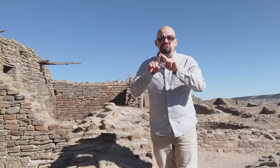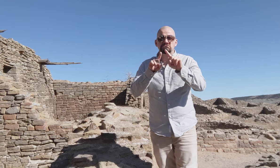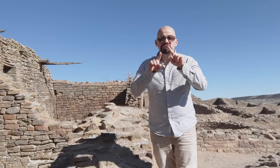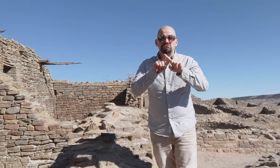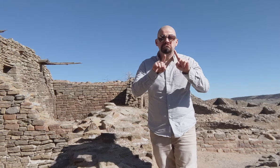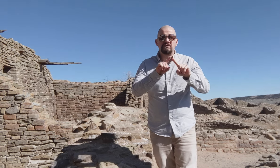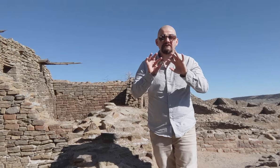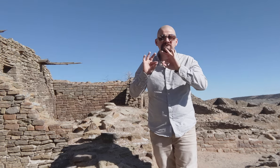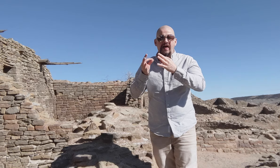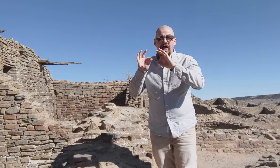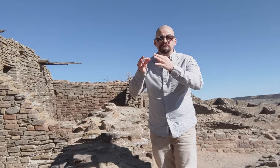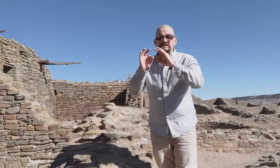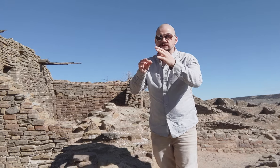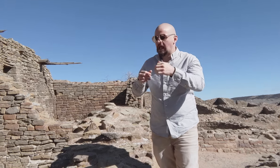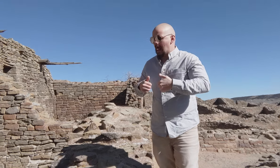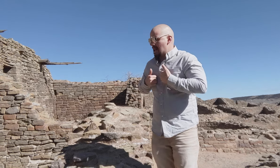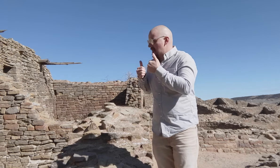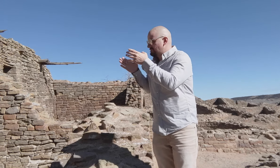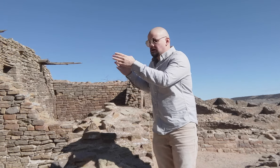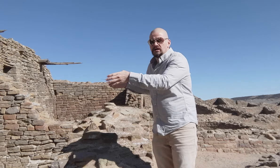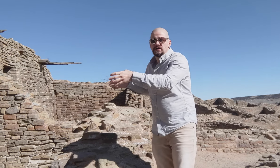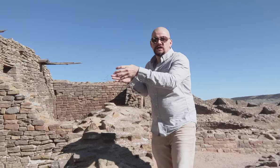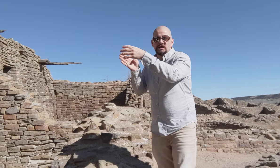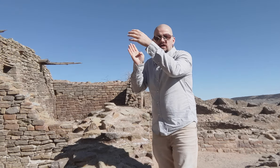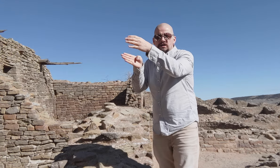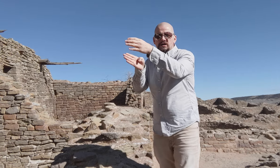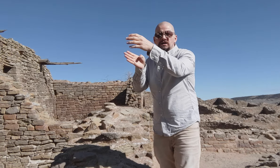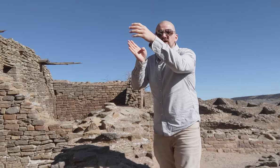lived in each burrows.